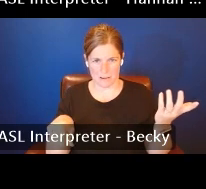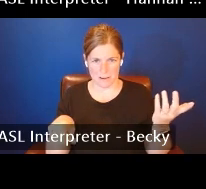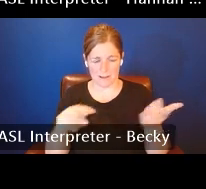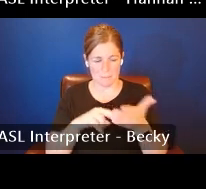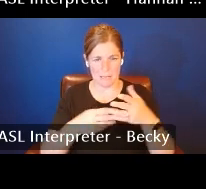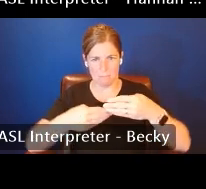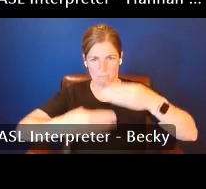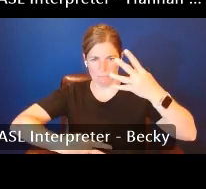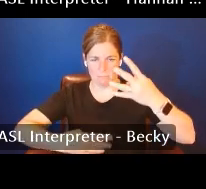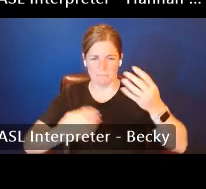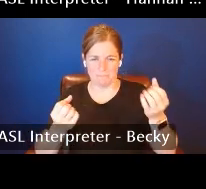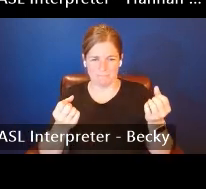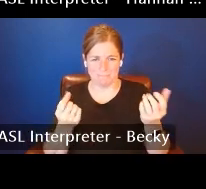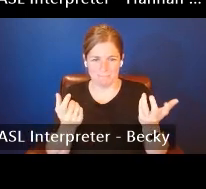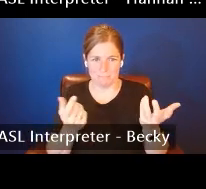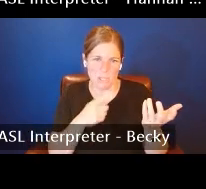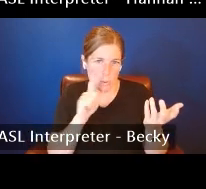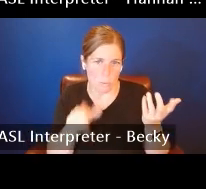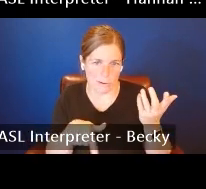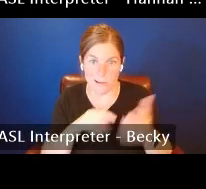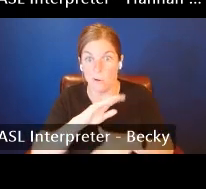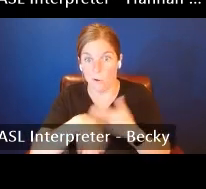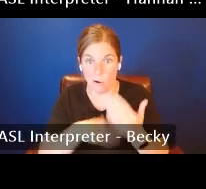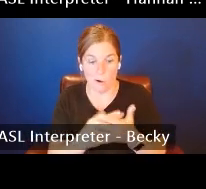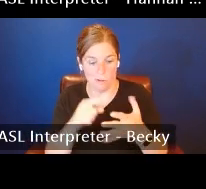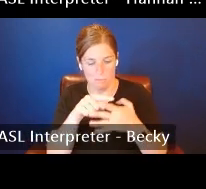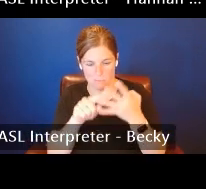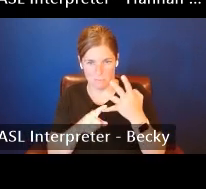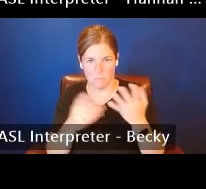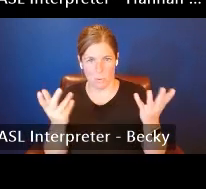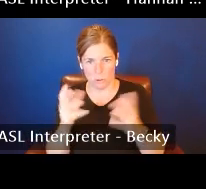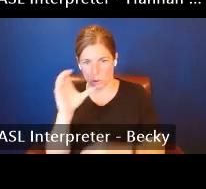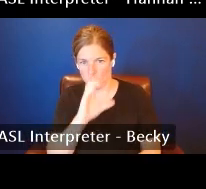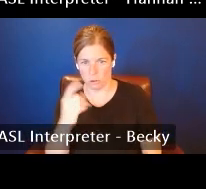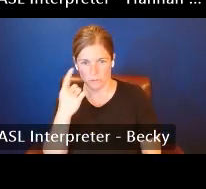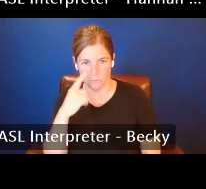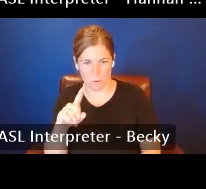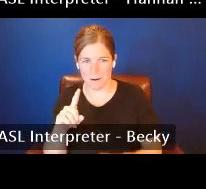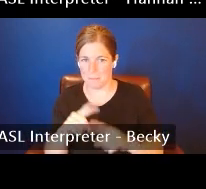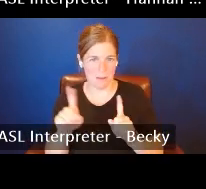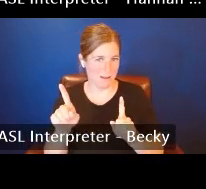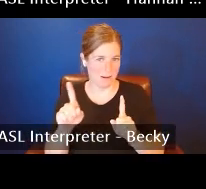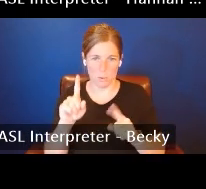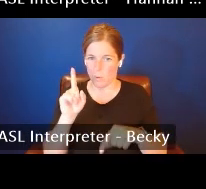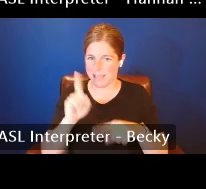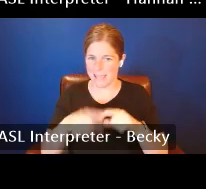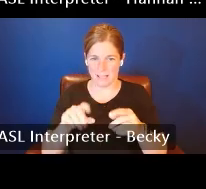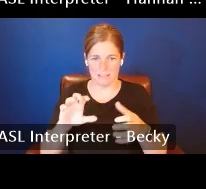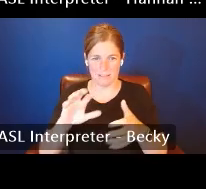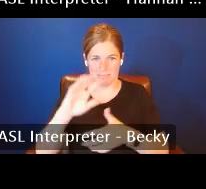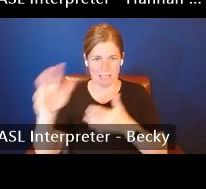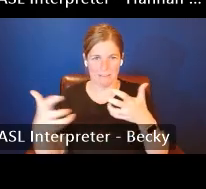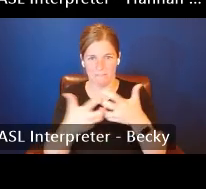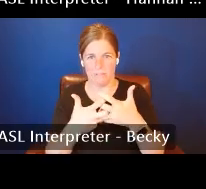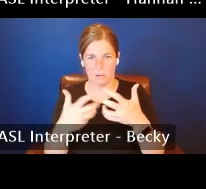That's not necessarily needed there, but it's also not configurable from the Esri JavaScript tool